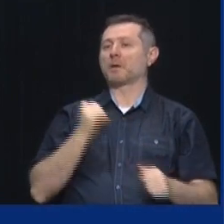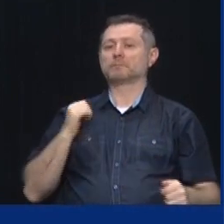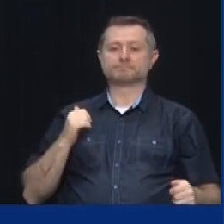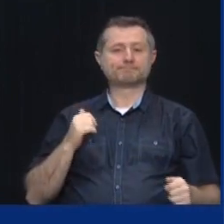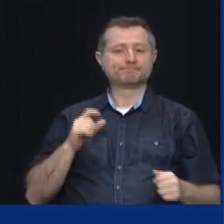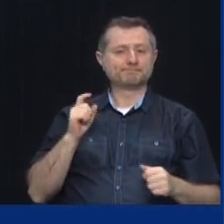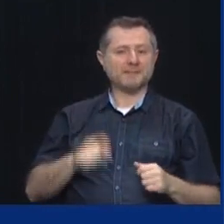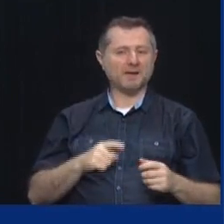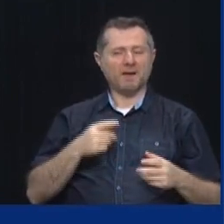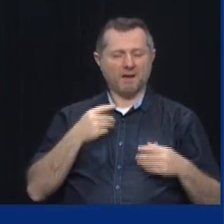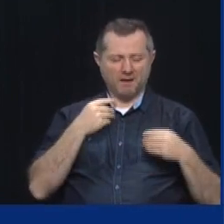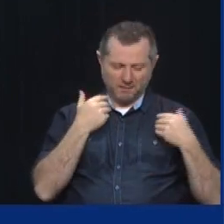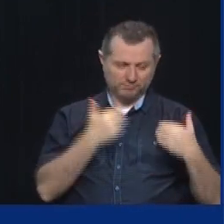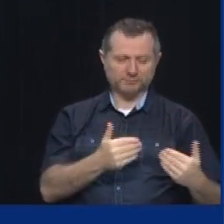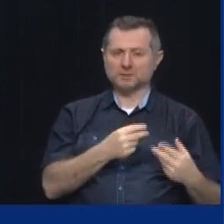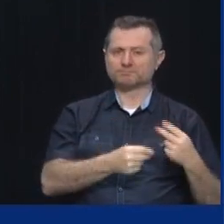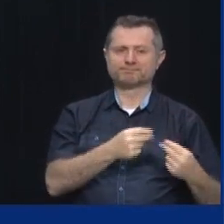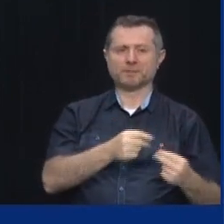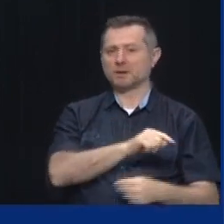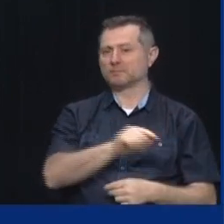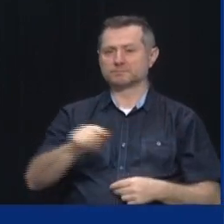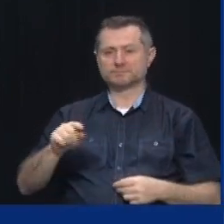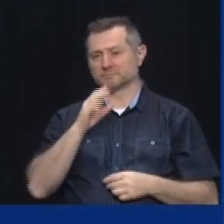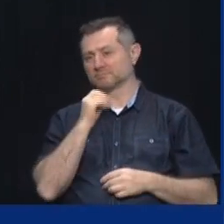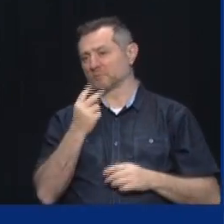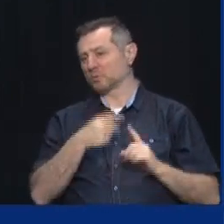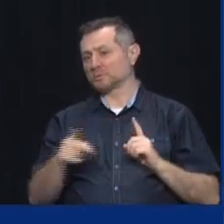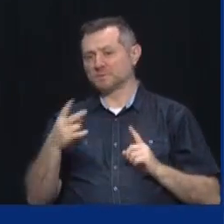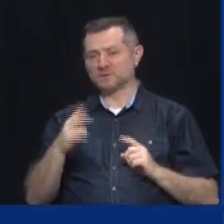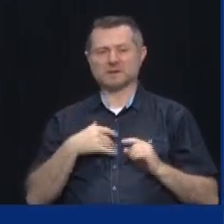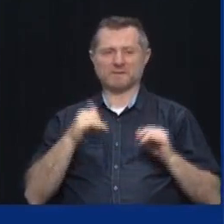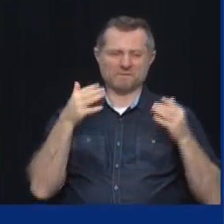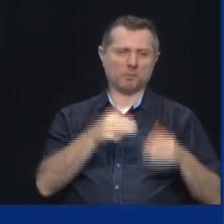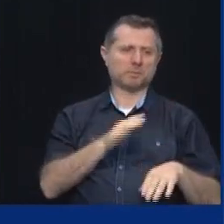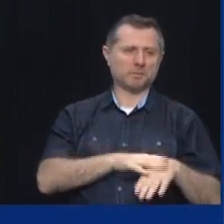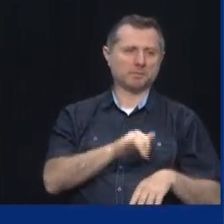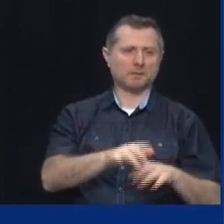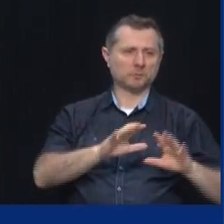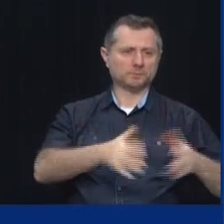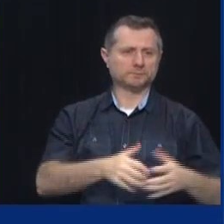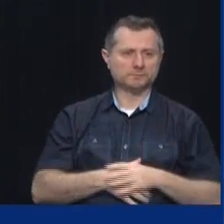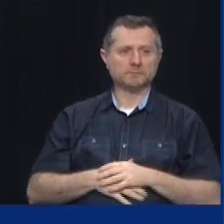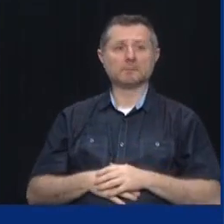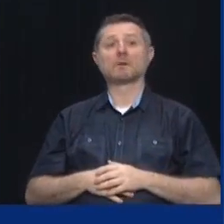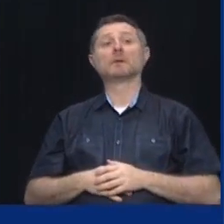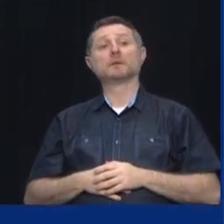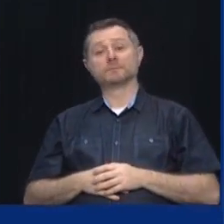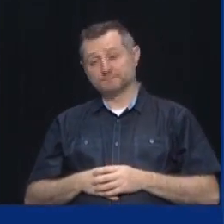THEY WEREN'T EVEN ELIGIBLE FOR SO THEY ARE A LITTLE BIT LATE TO